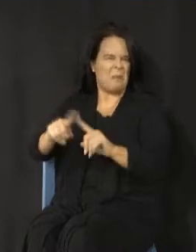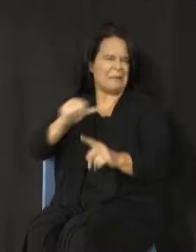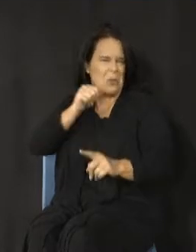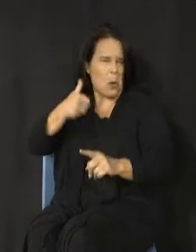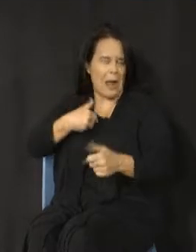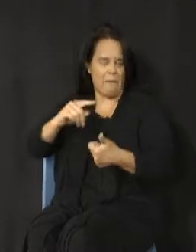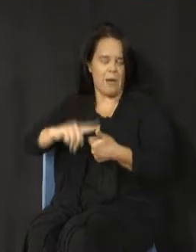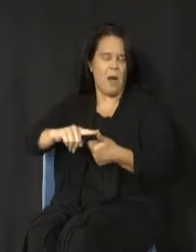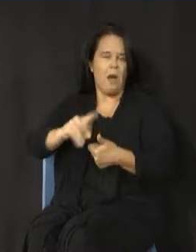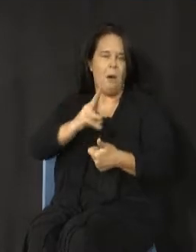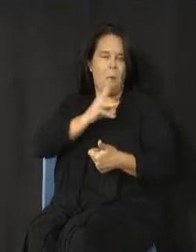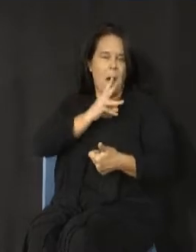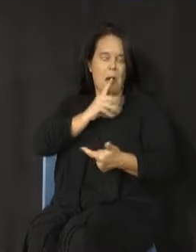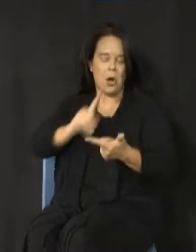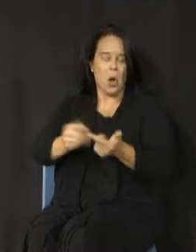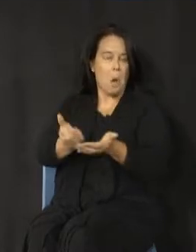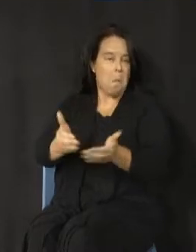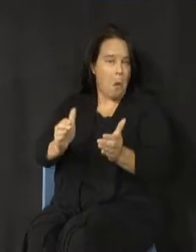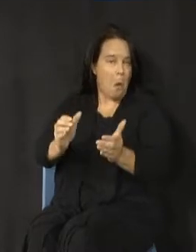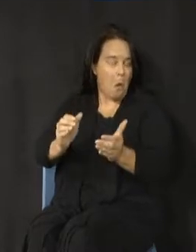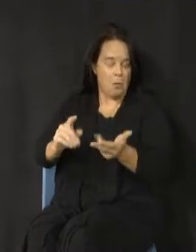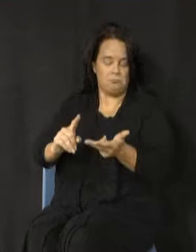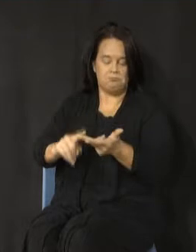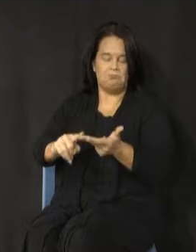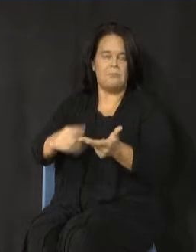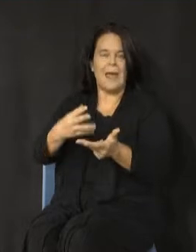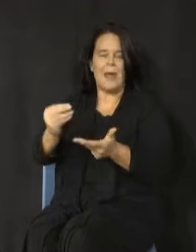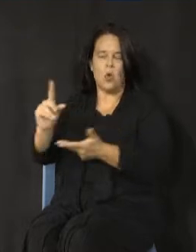a bowl or tub, and a 20 oz bottle.